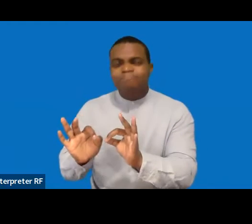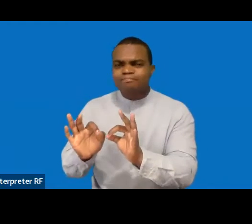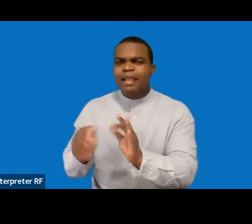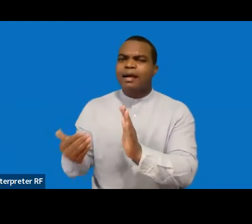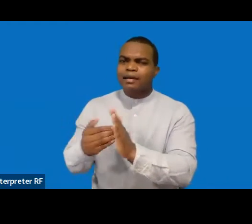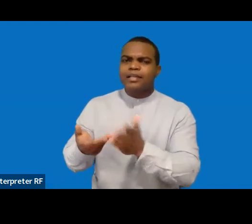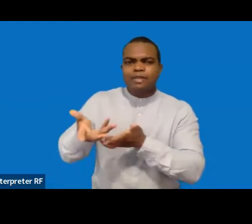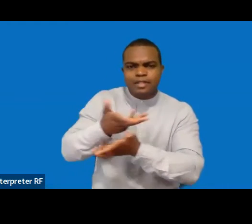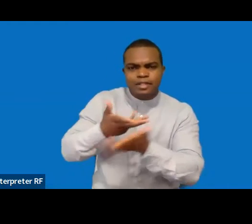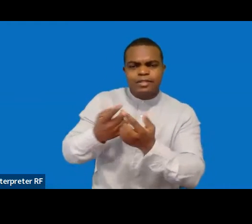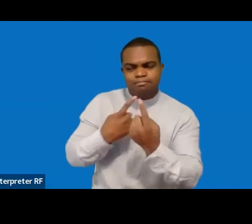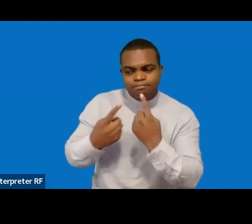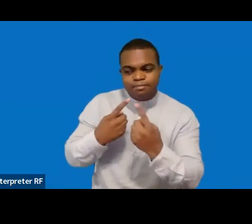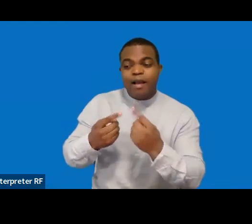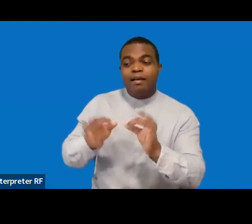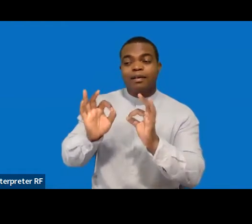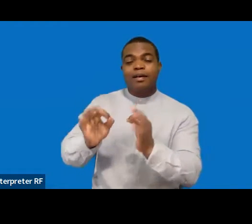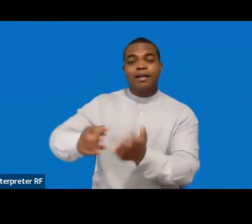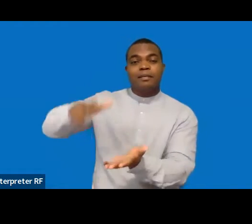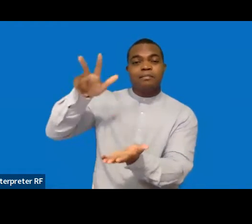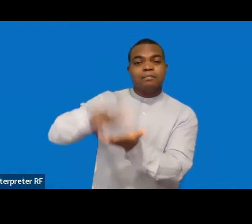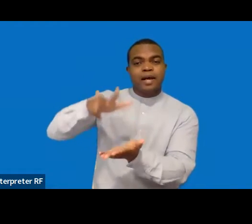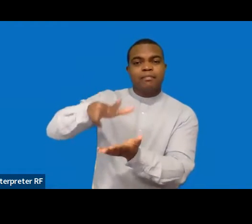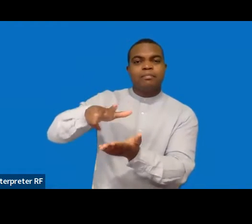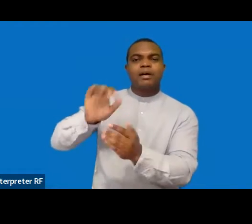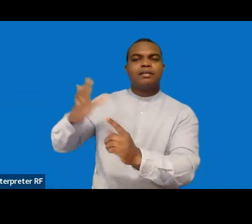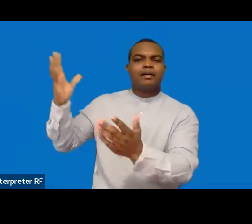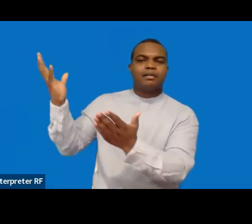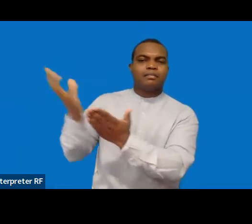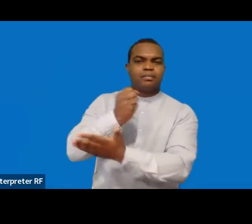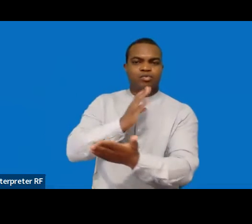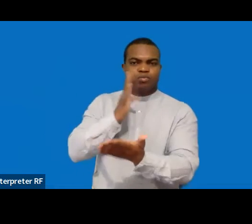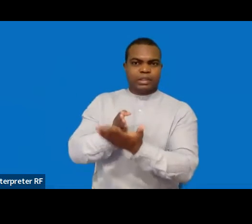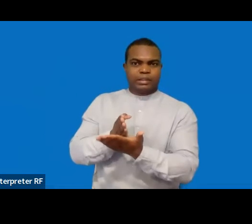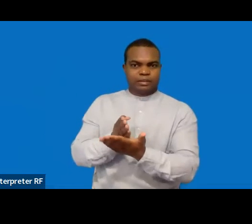but also how we can pressure political representatives to make sure the card